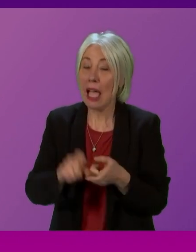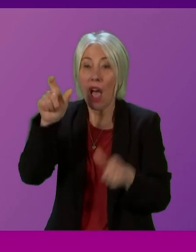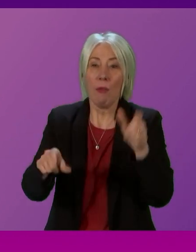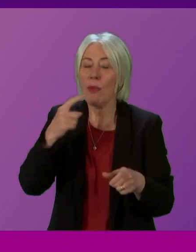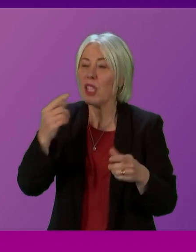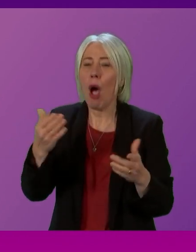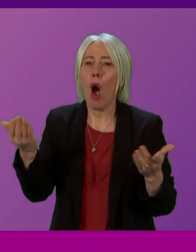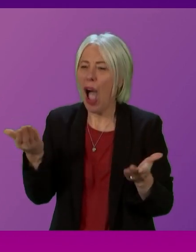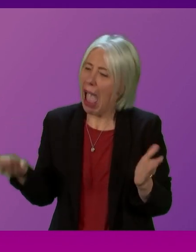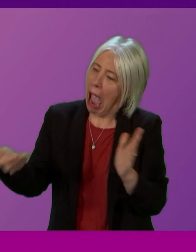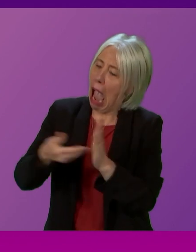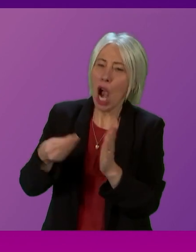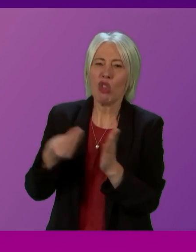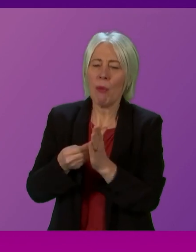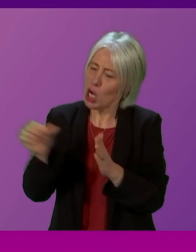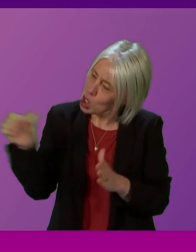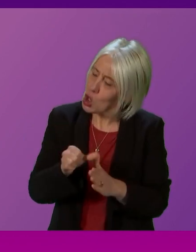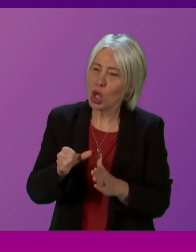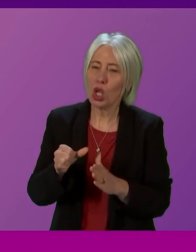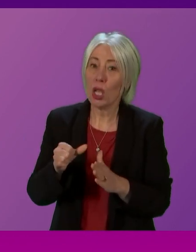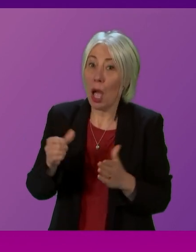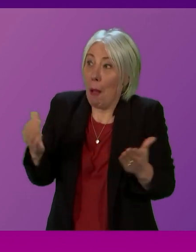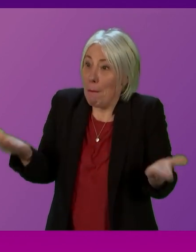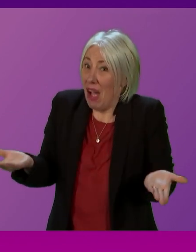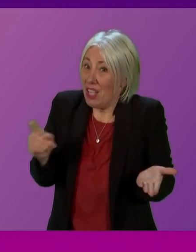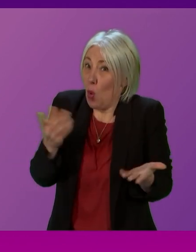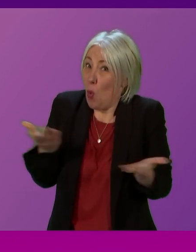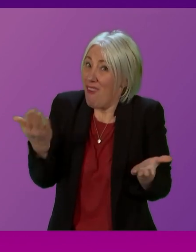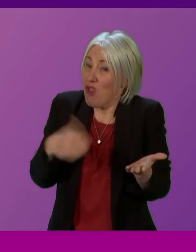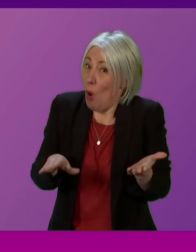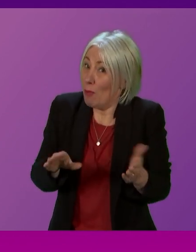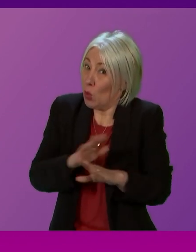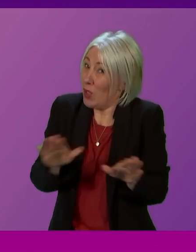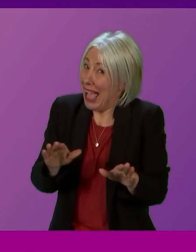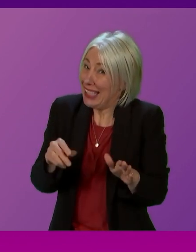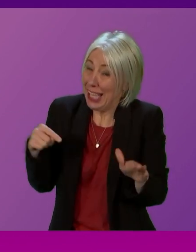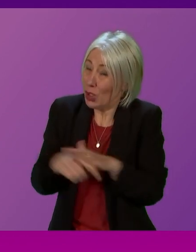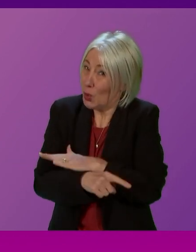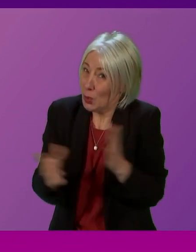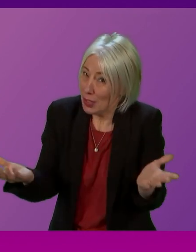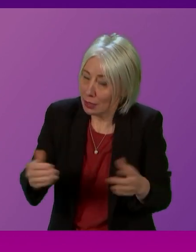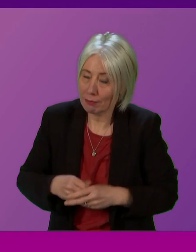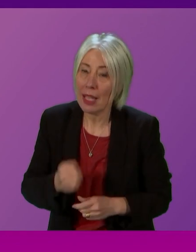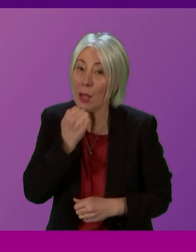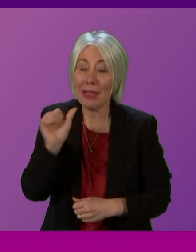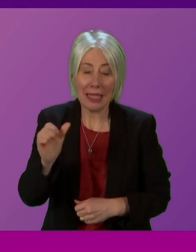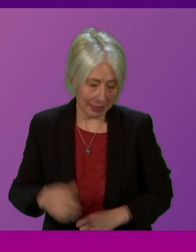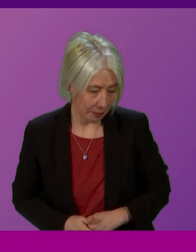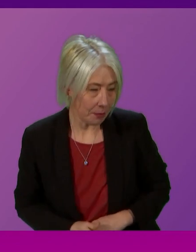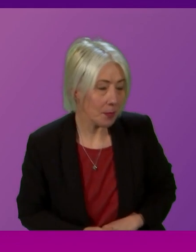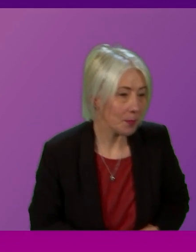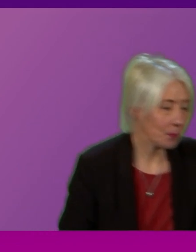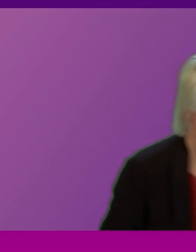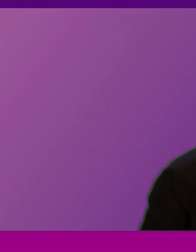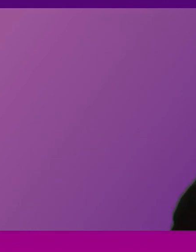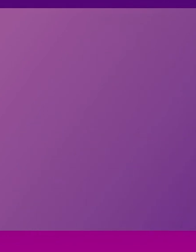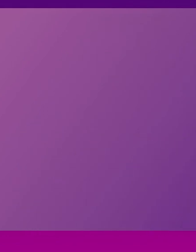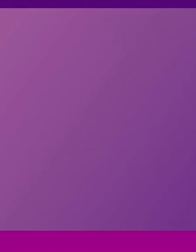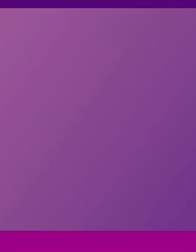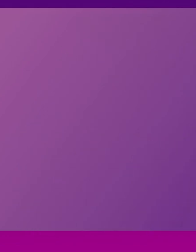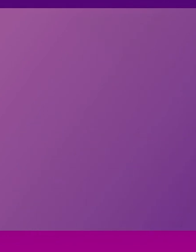money for parts of the budget really cannot escape that responsibility.